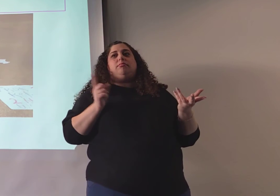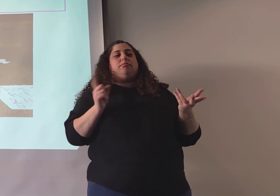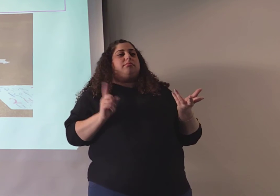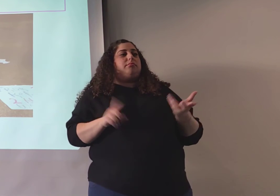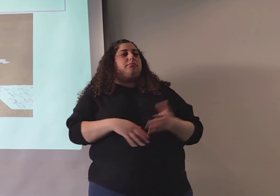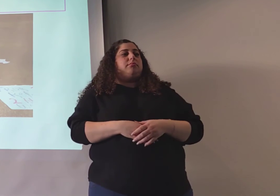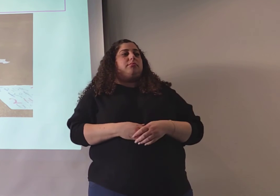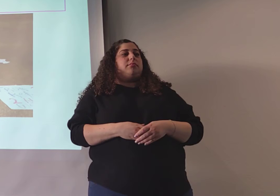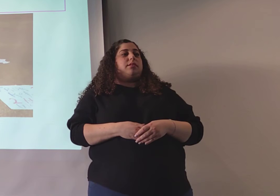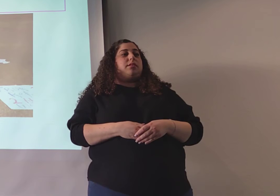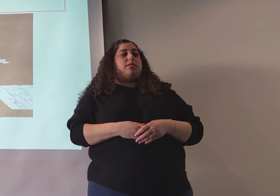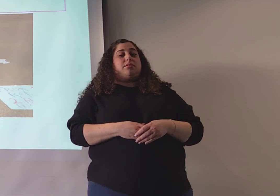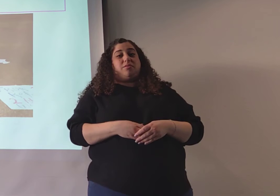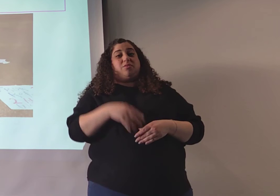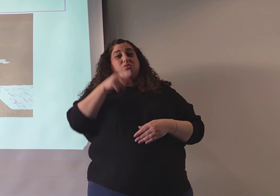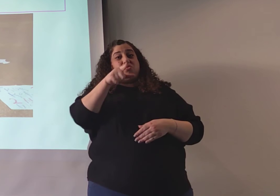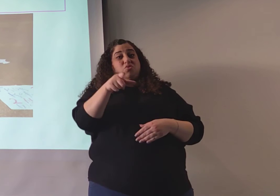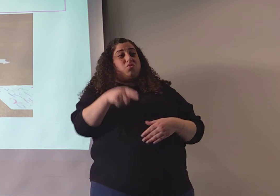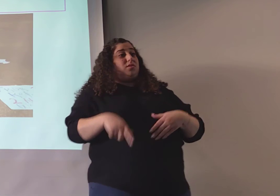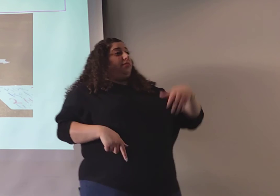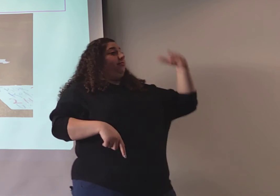the best steps to take.